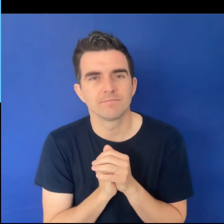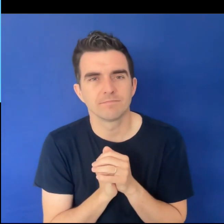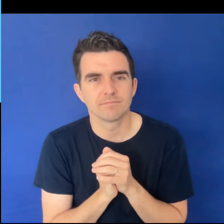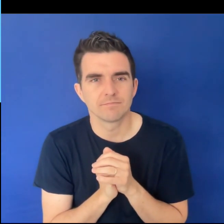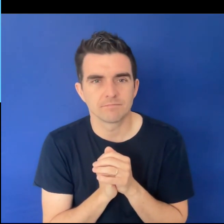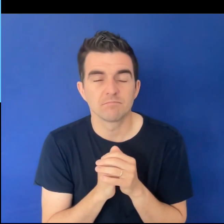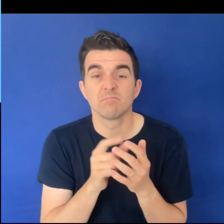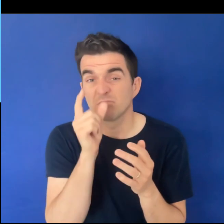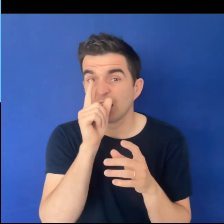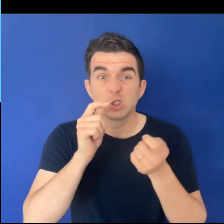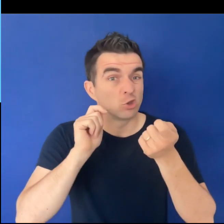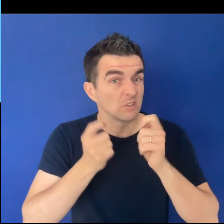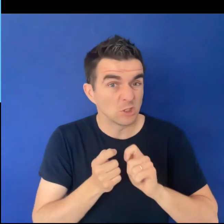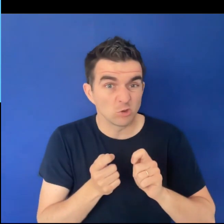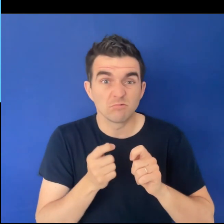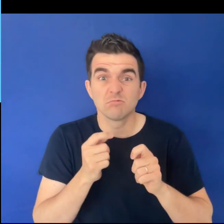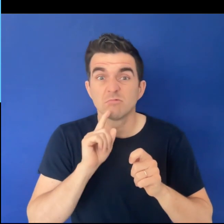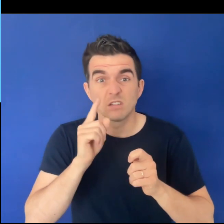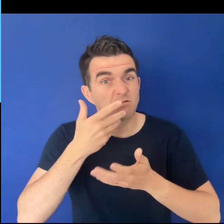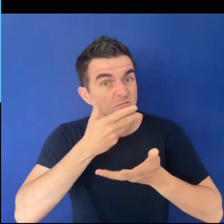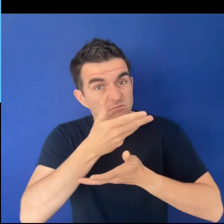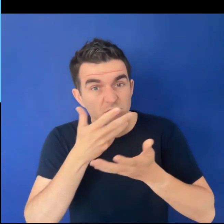You can also change the speed at which dialogue is displayed,